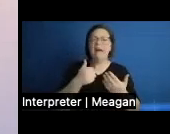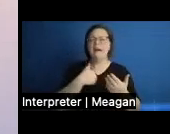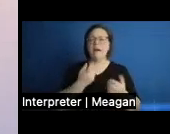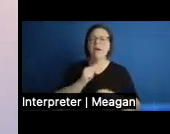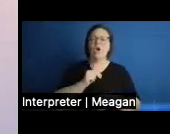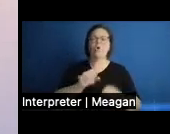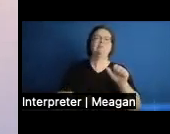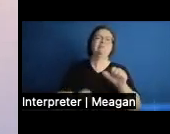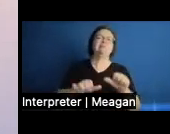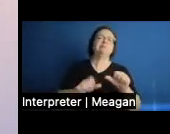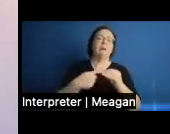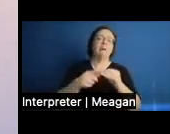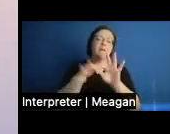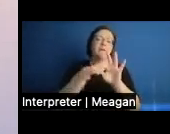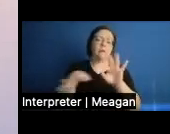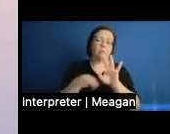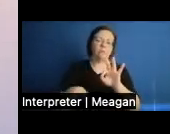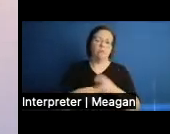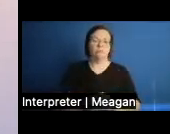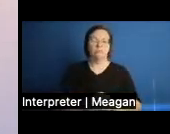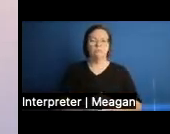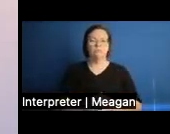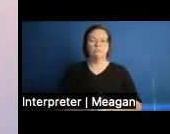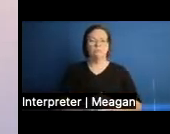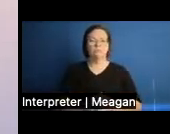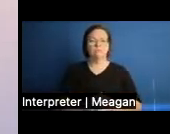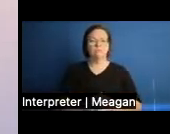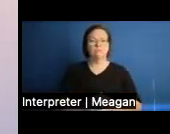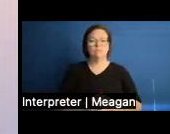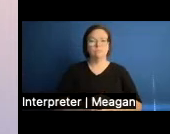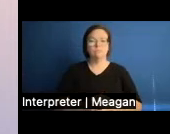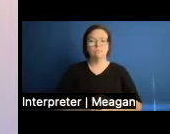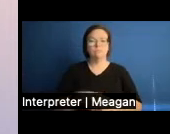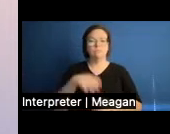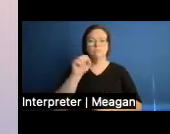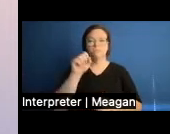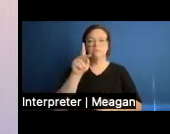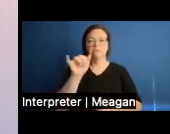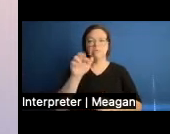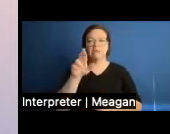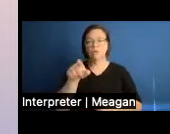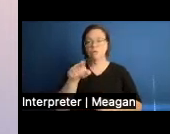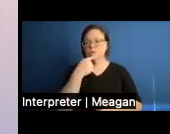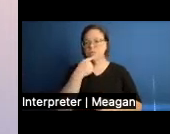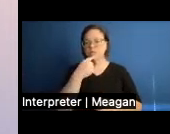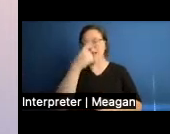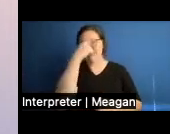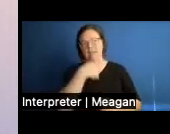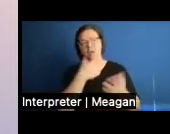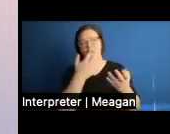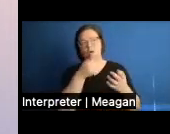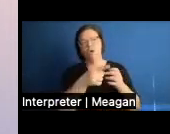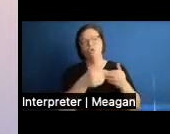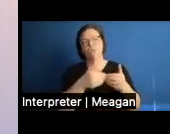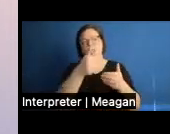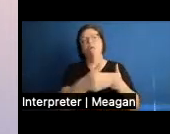around the language. Skylar says, “I think that I want her to go a step further.” Oh, wow. Yeah.